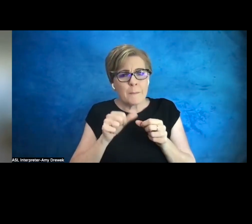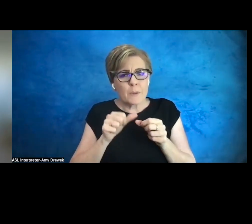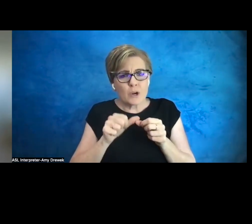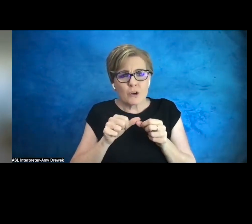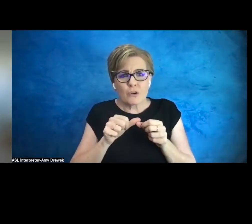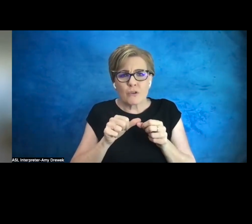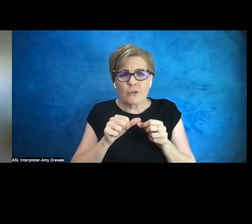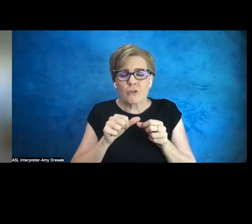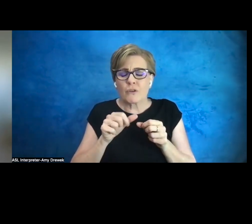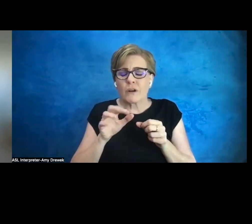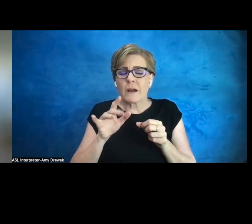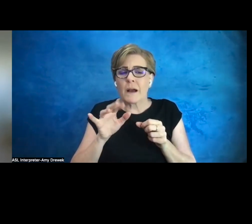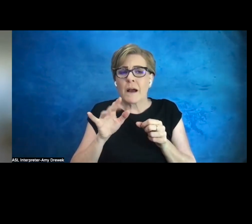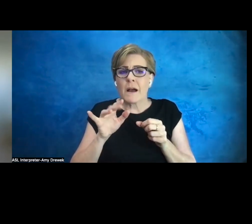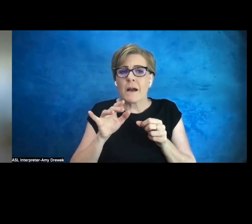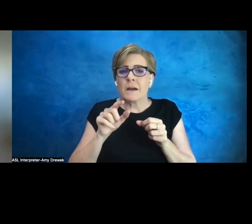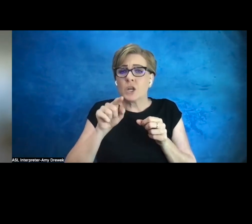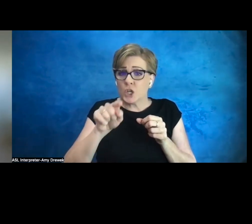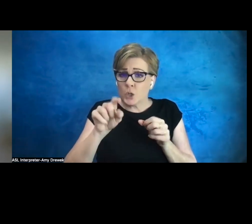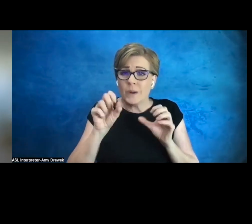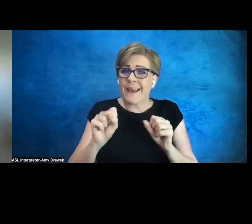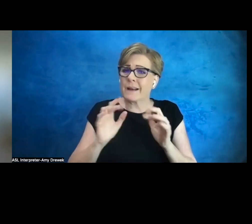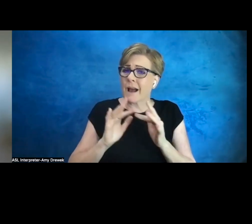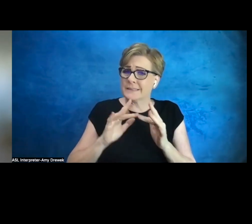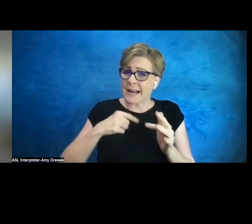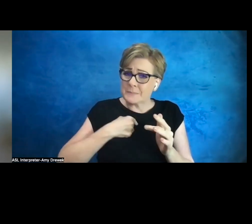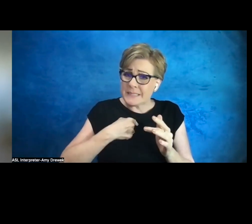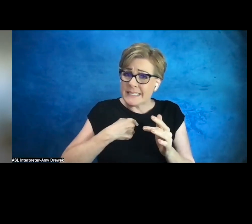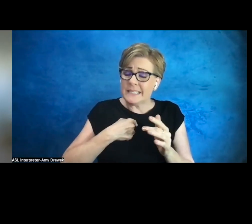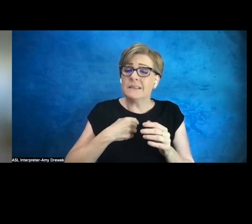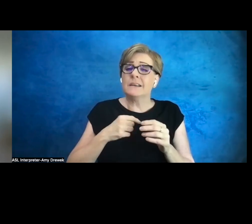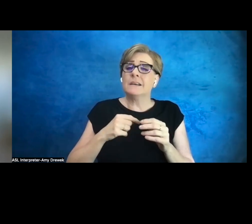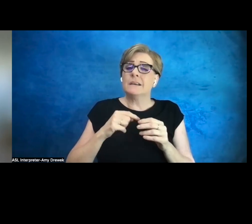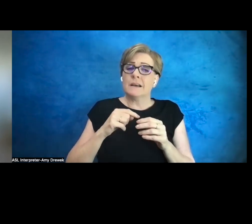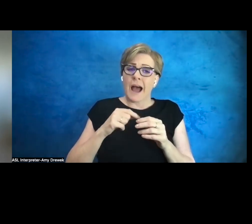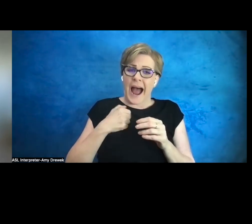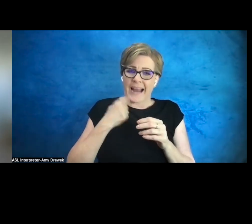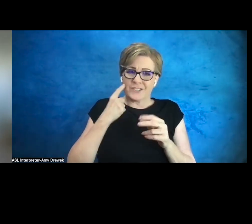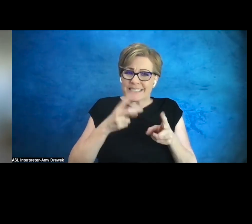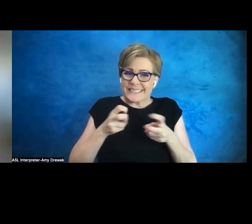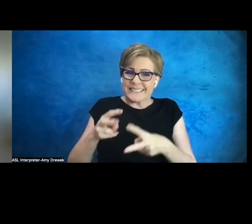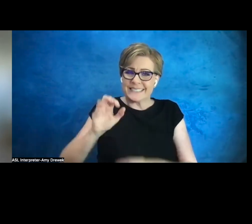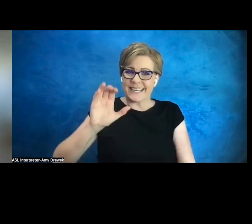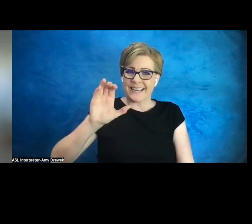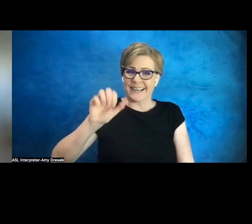go into -- use my Calendly, set up a time to meet with me. A link to that is here in the chat.